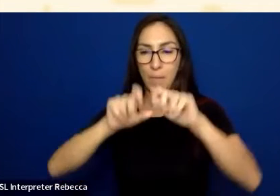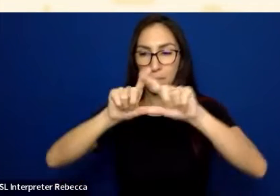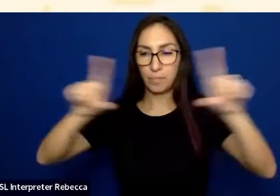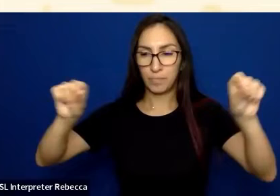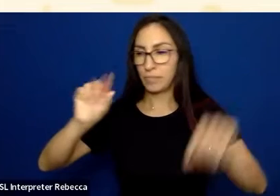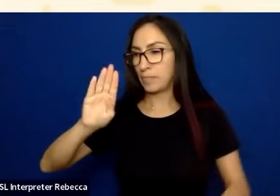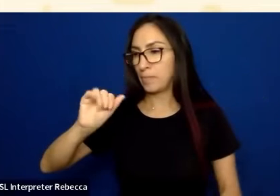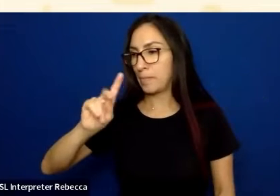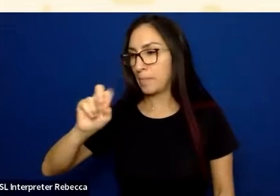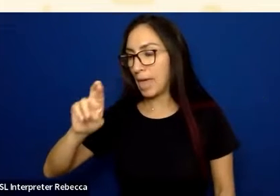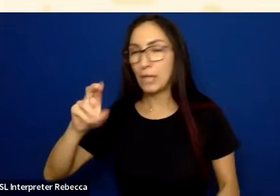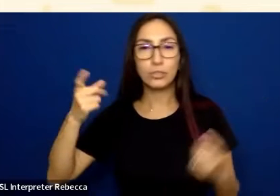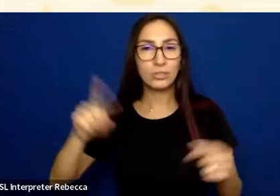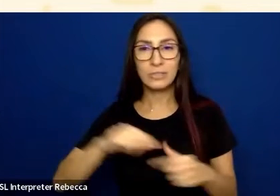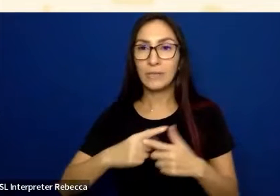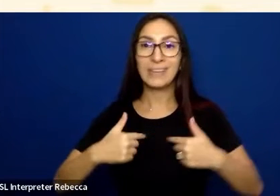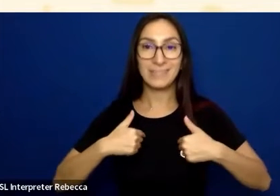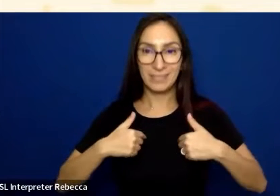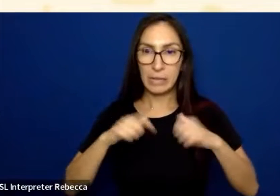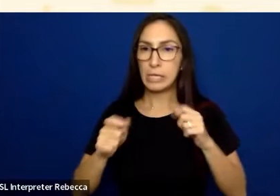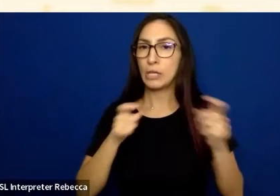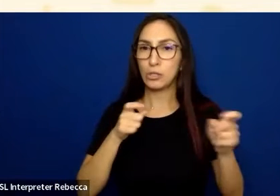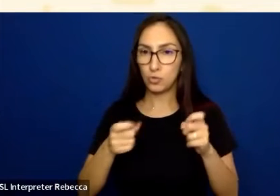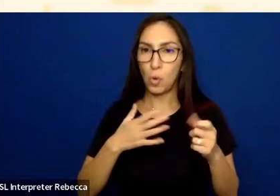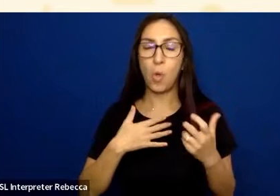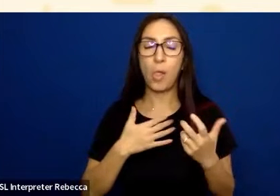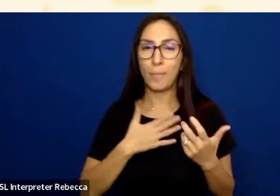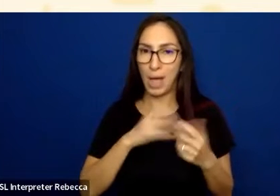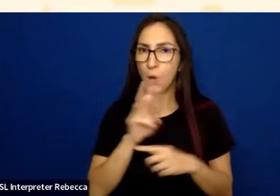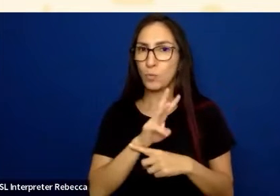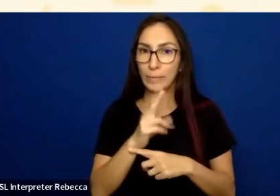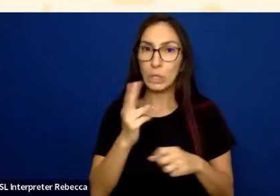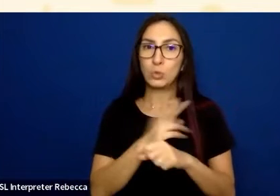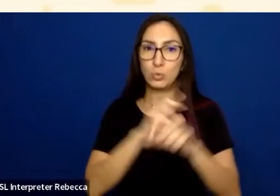Even I can control my website using a screen reader and interact